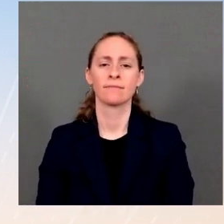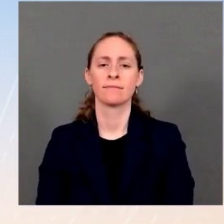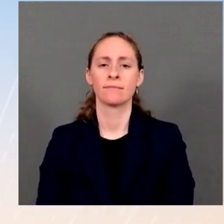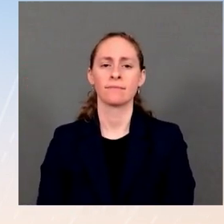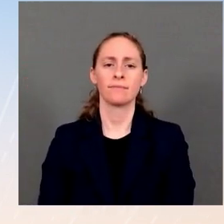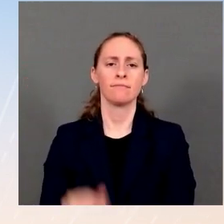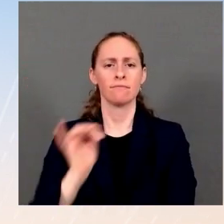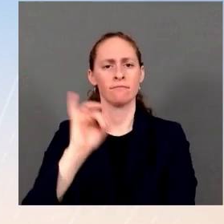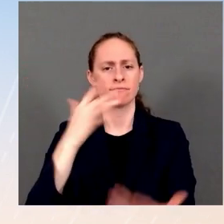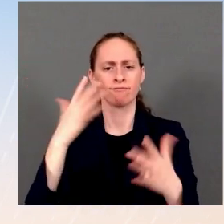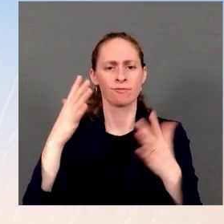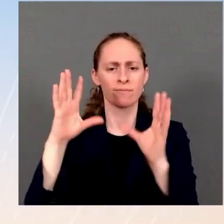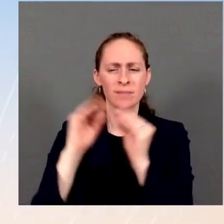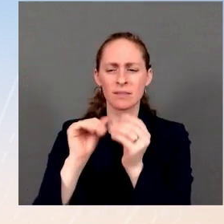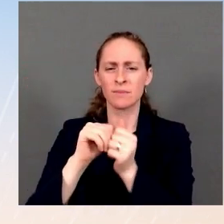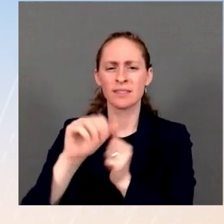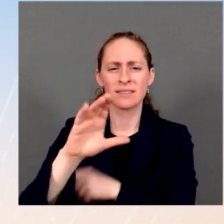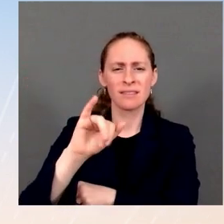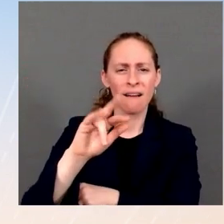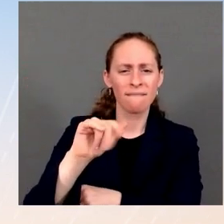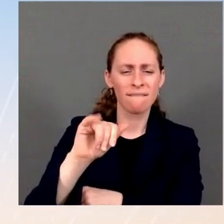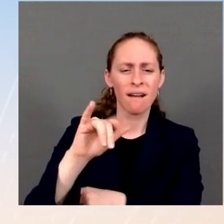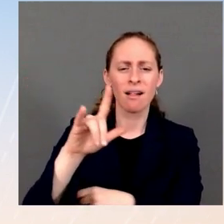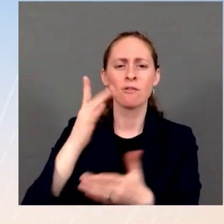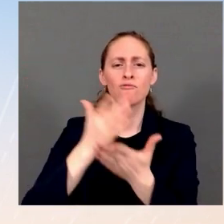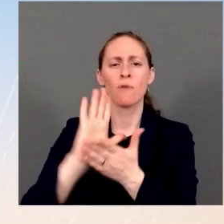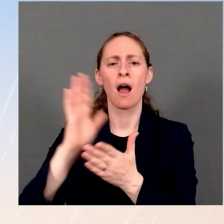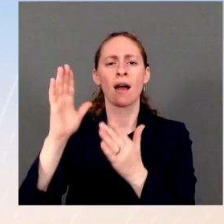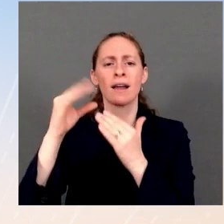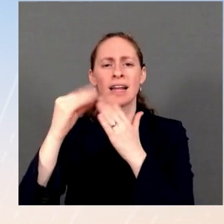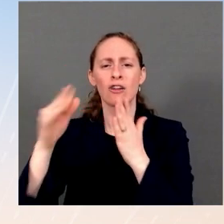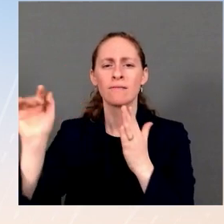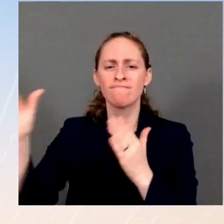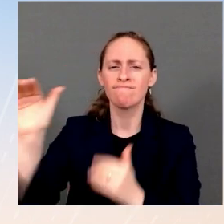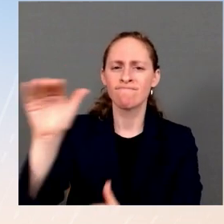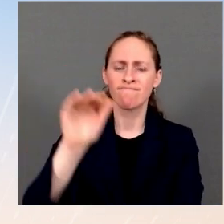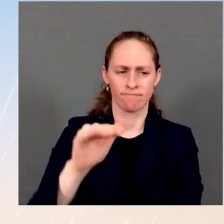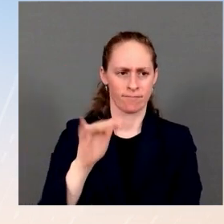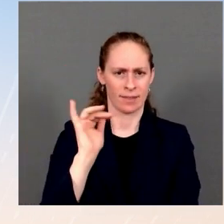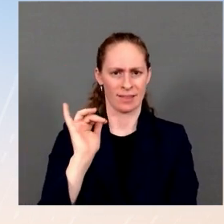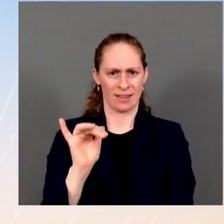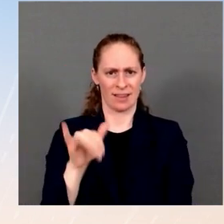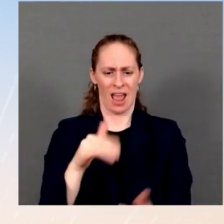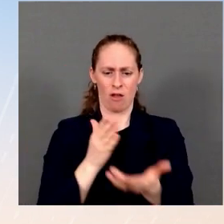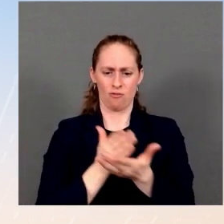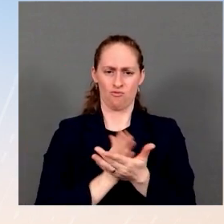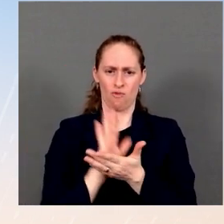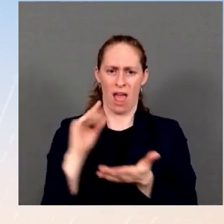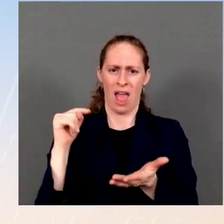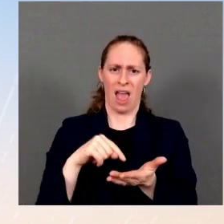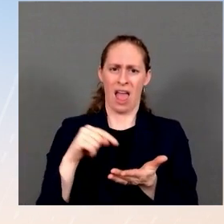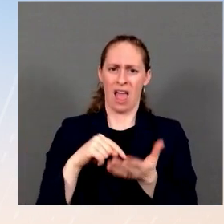should not be a partisan issue but, sadly, what we're seeing is that it has -- this has been the case.